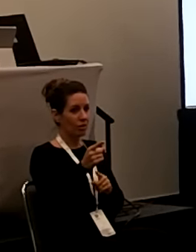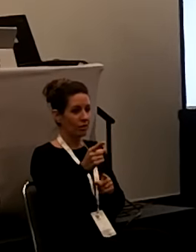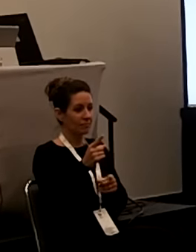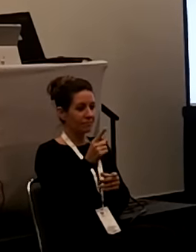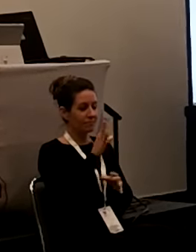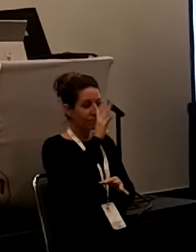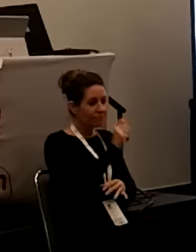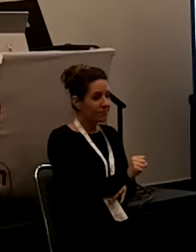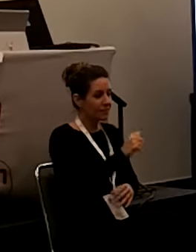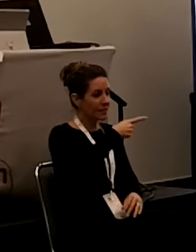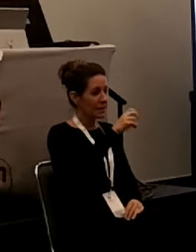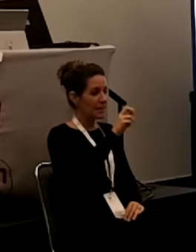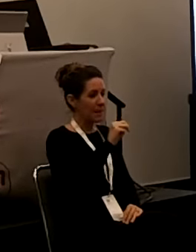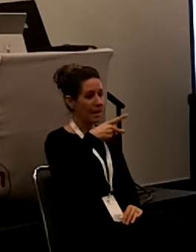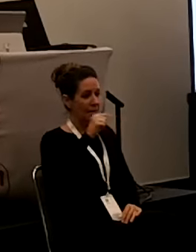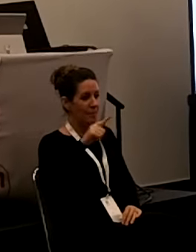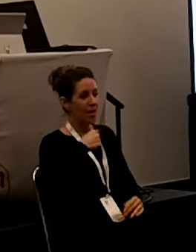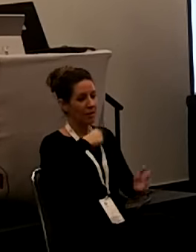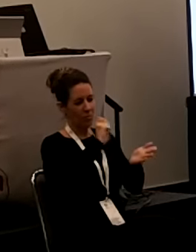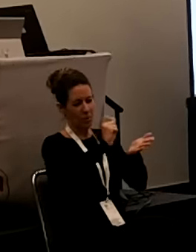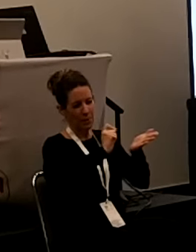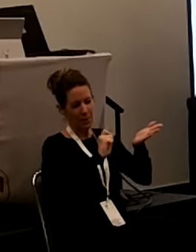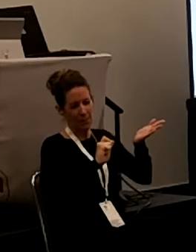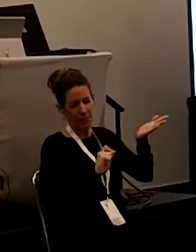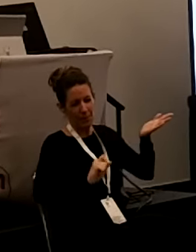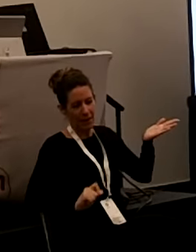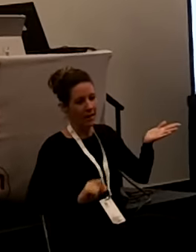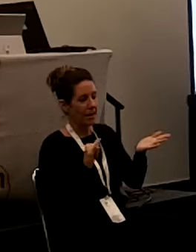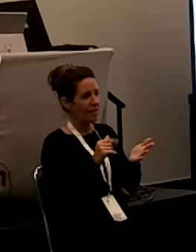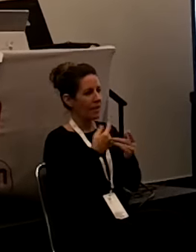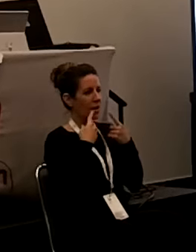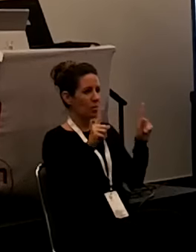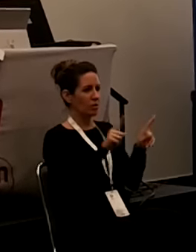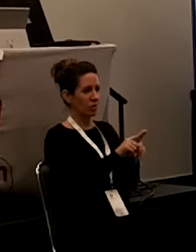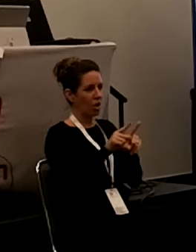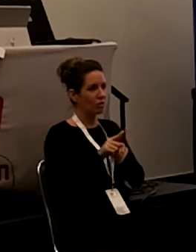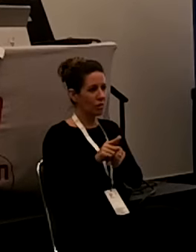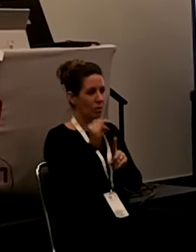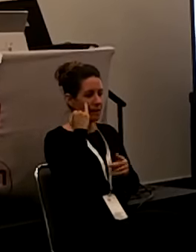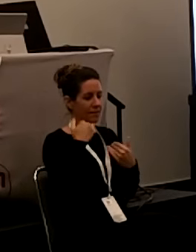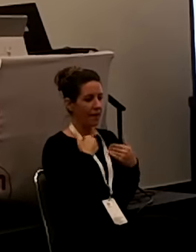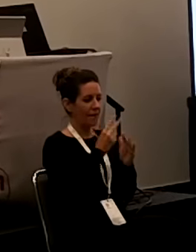and can really write and write and write, that always works if they got a P.O. box, you know, they have to actually